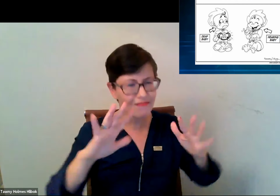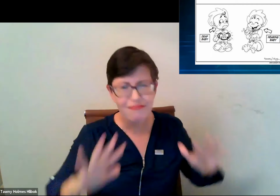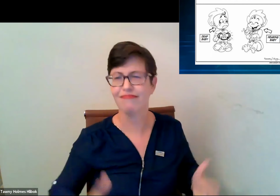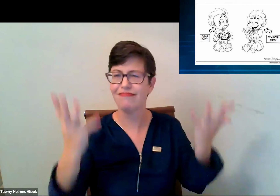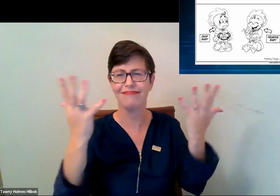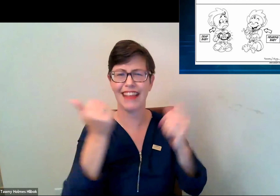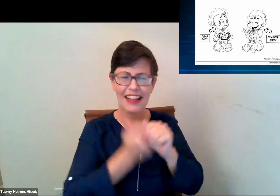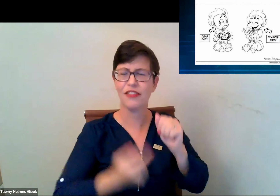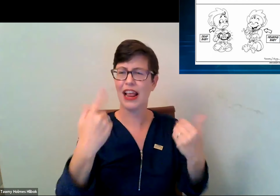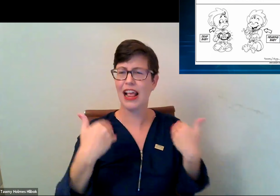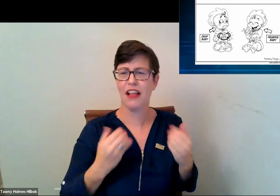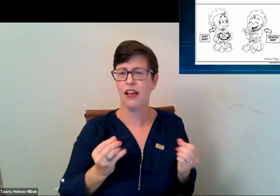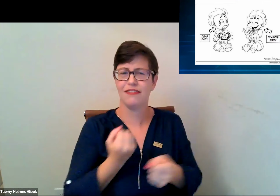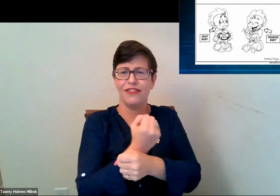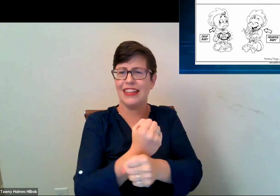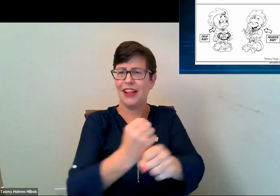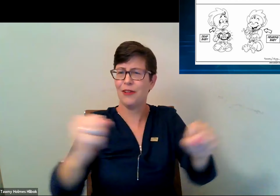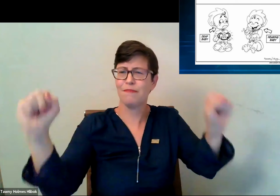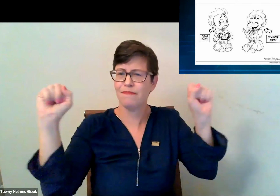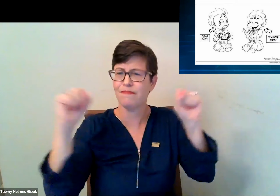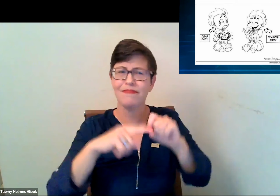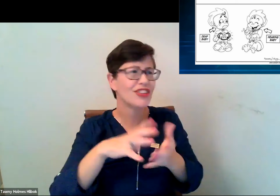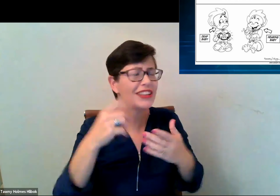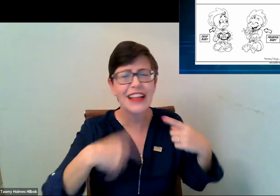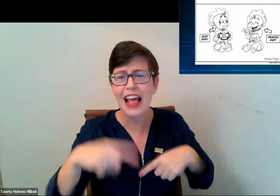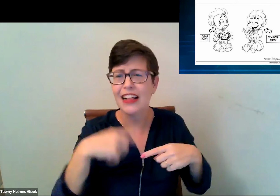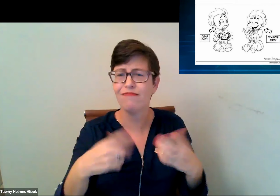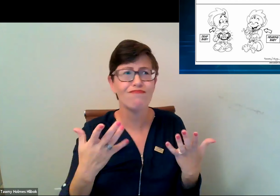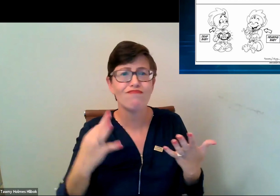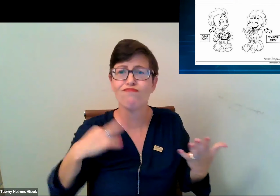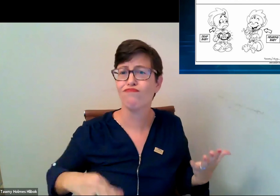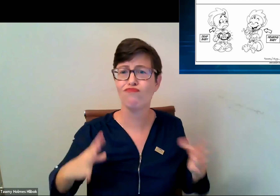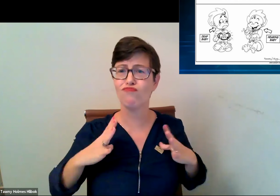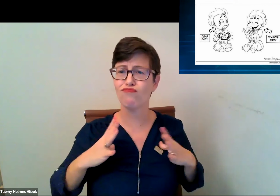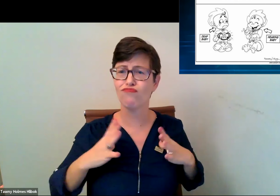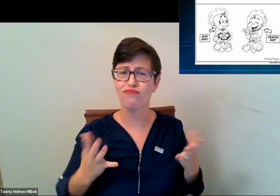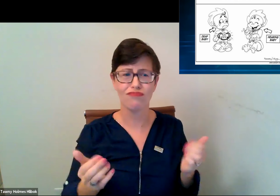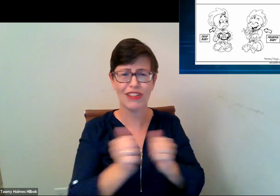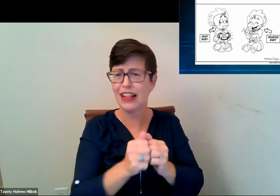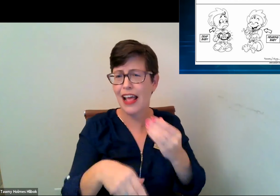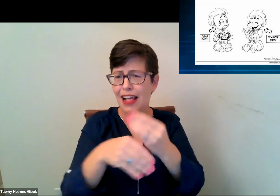so this is something we really need to fix, we need to lift up as a society and really free our children, our Community.